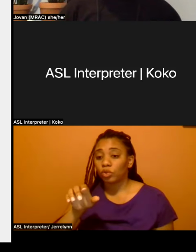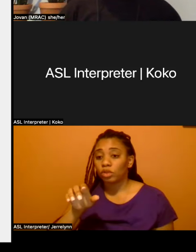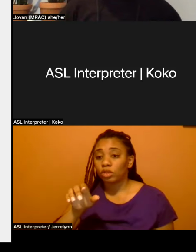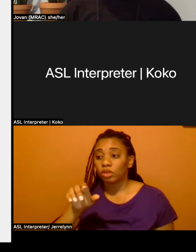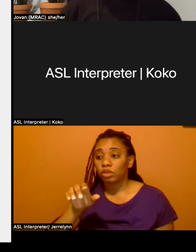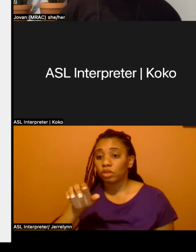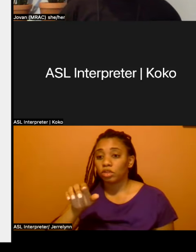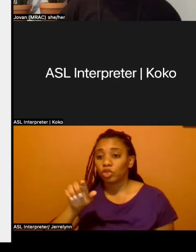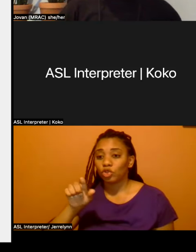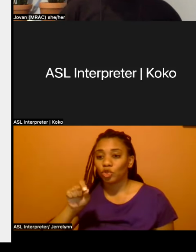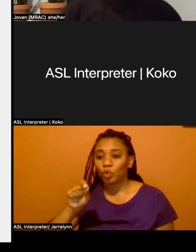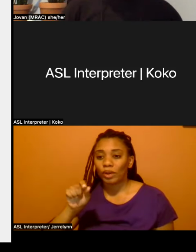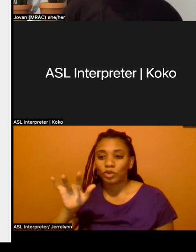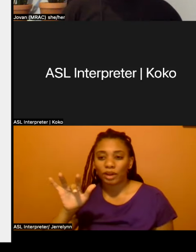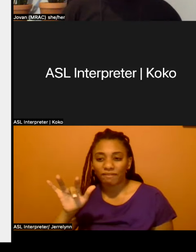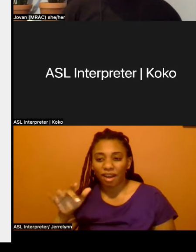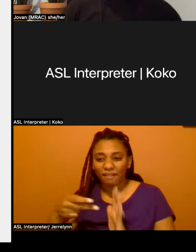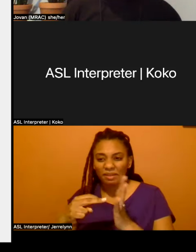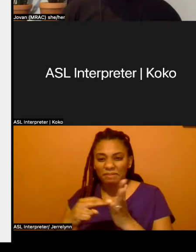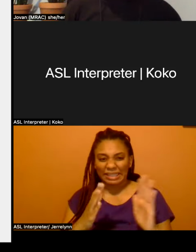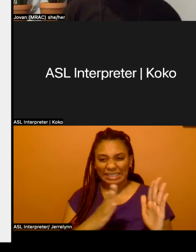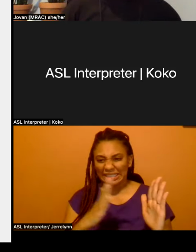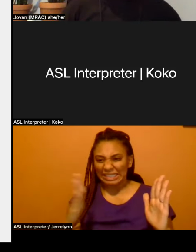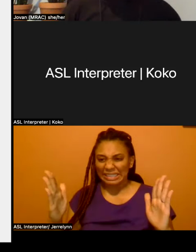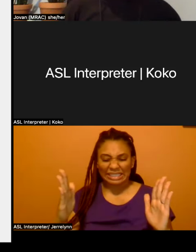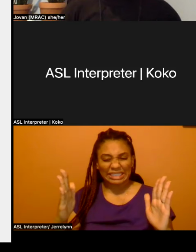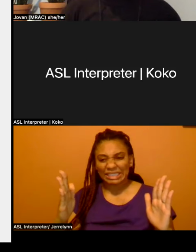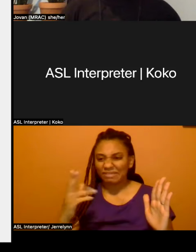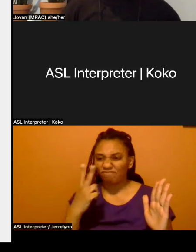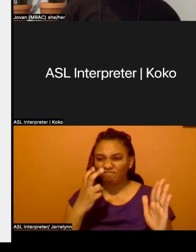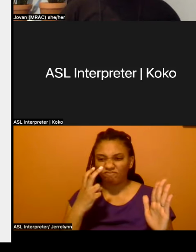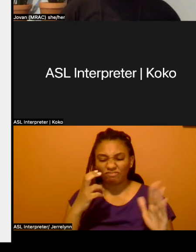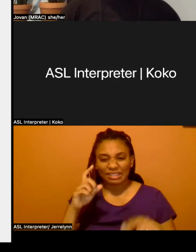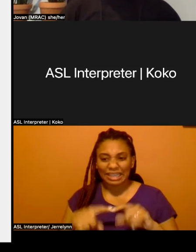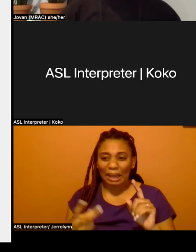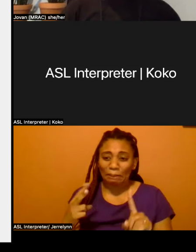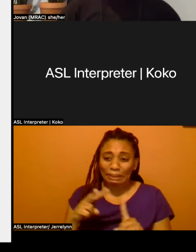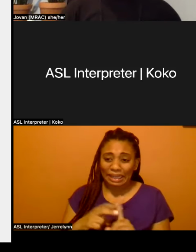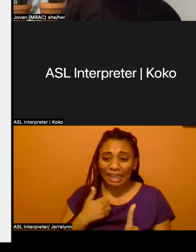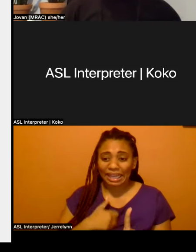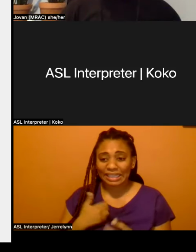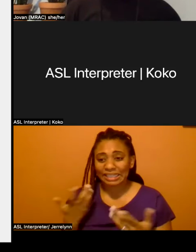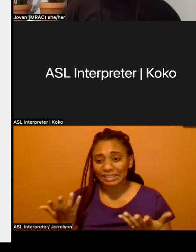And so it sounds like you might not be able to apply, sorry. [Mirella] Thank you.